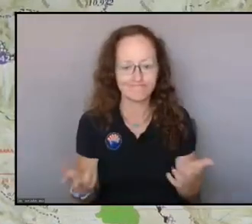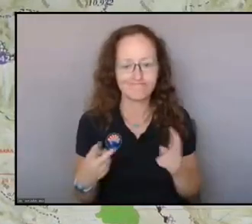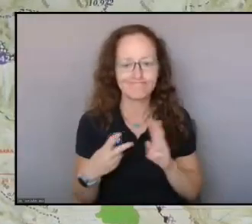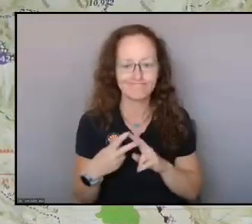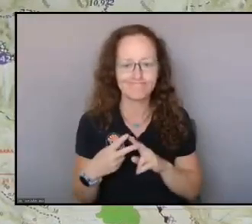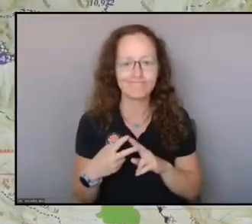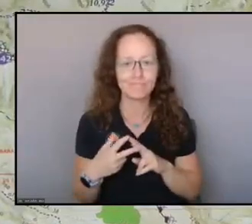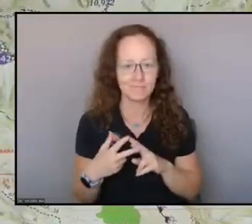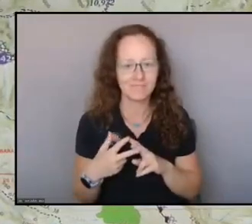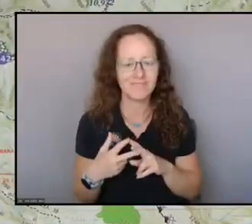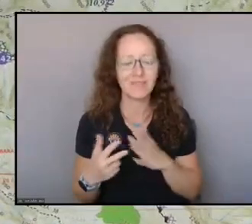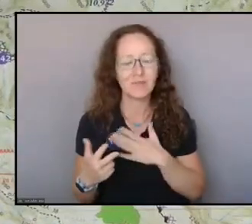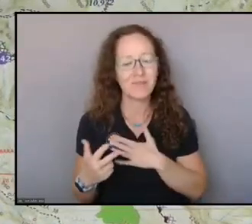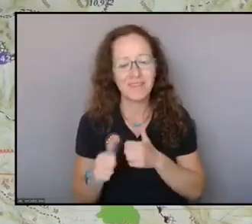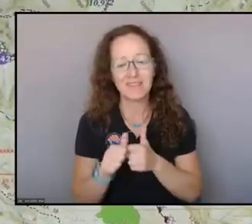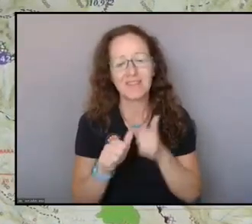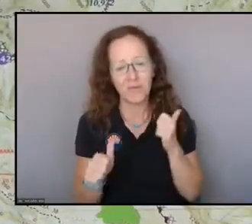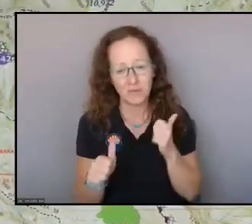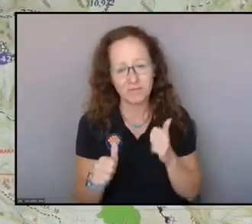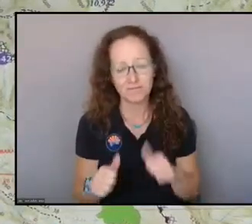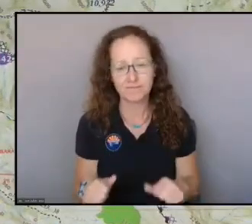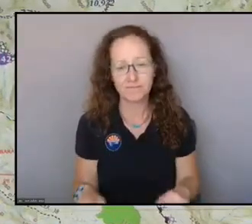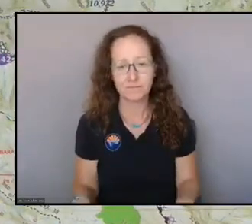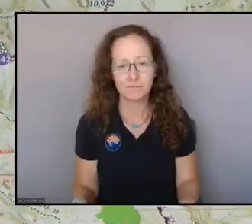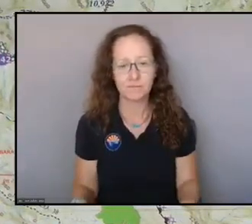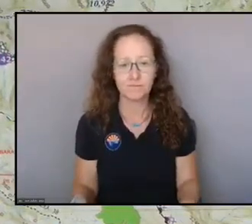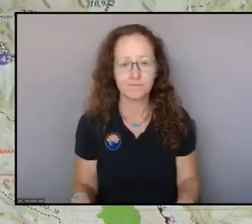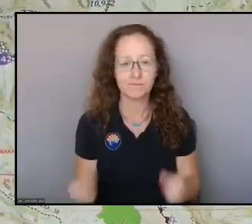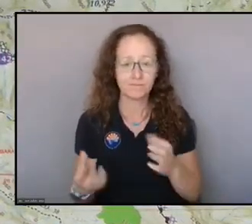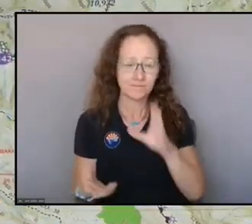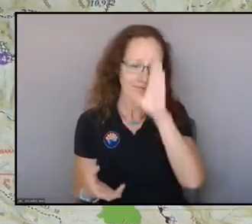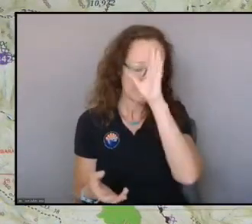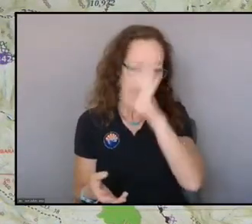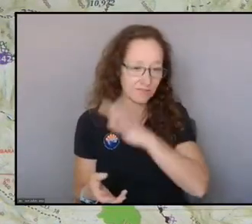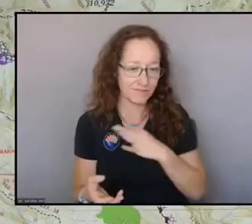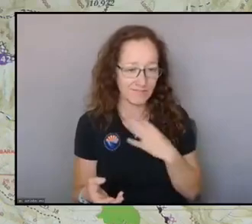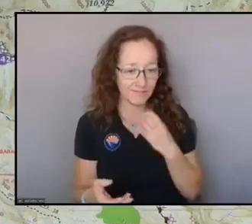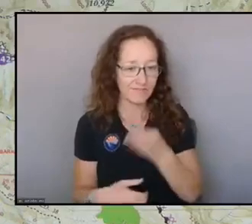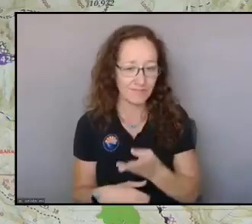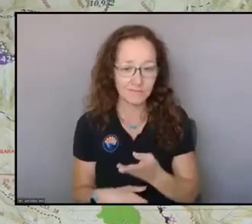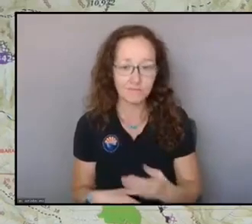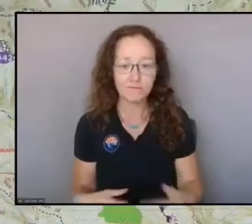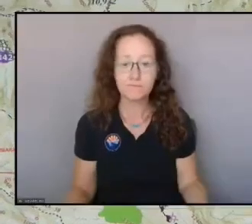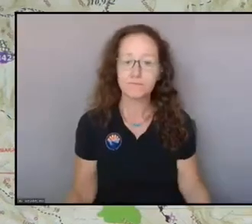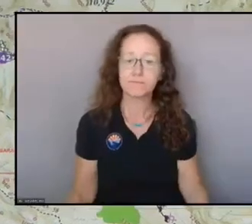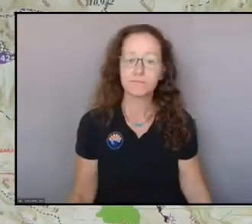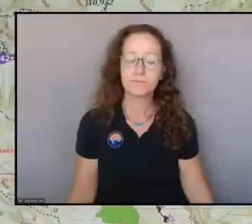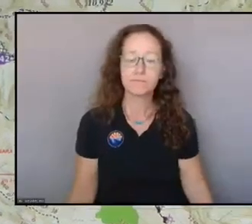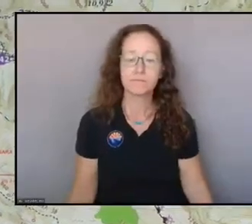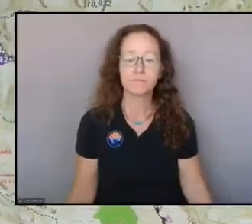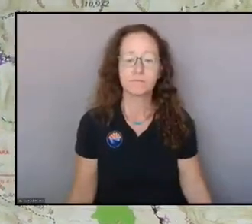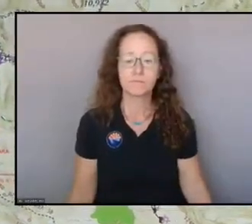THERE. YOU'RE GOING TO HAVE LOTS OF FIRE PERSONNEL UP THERE.